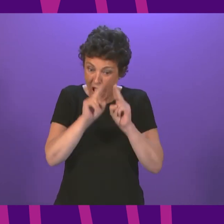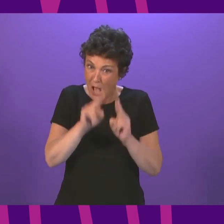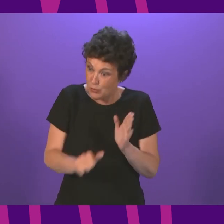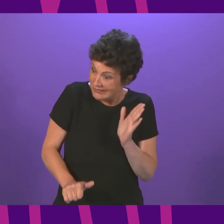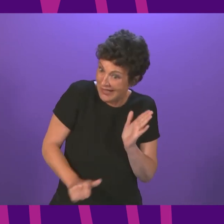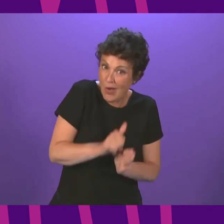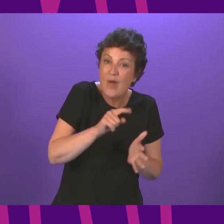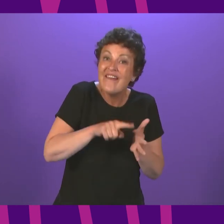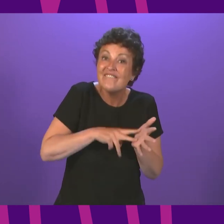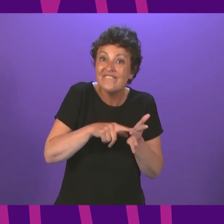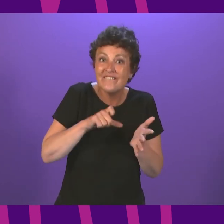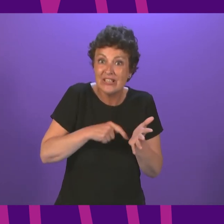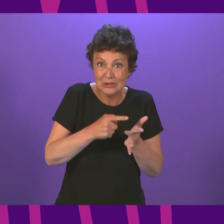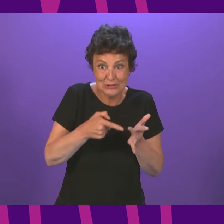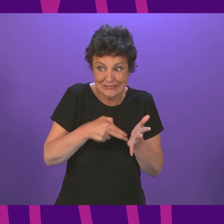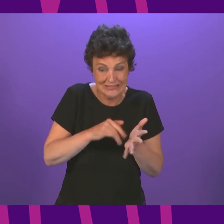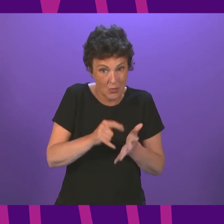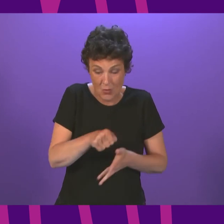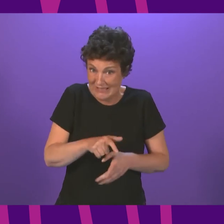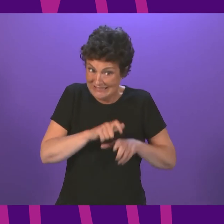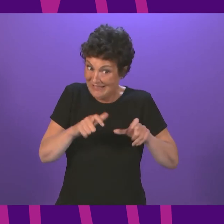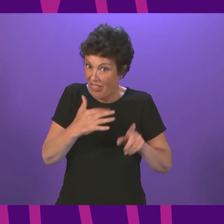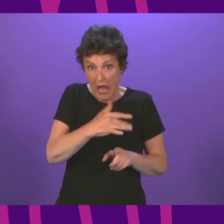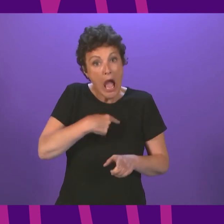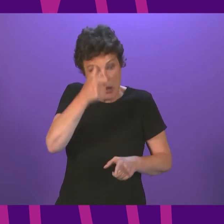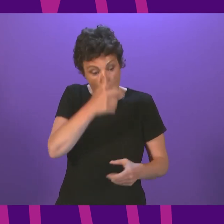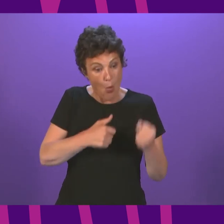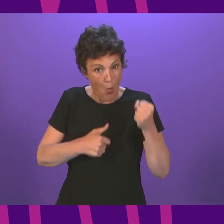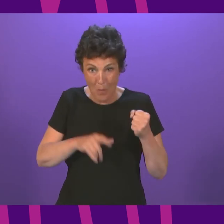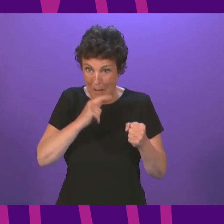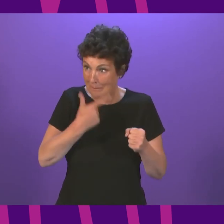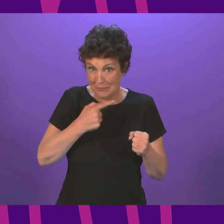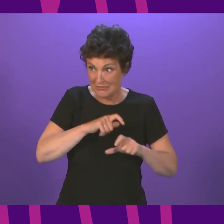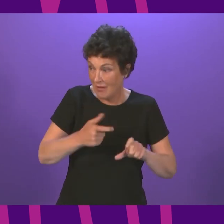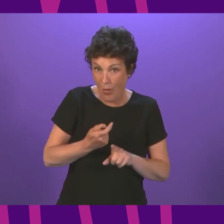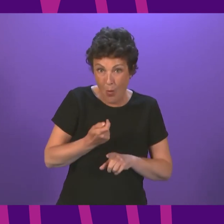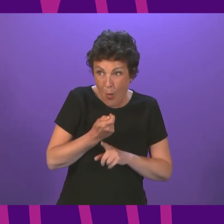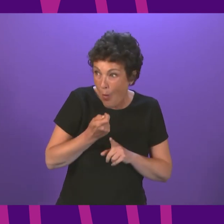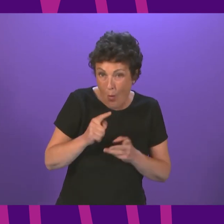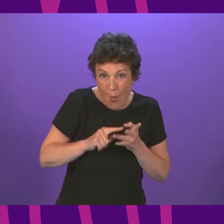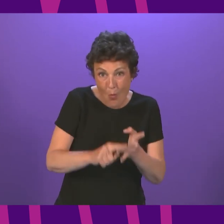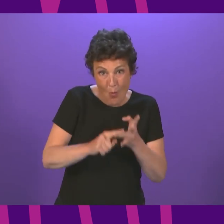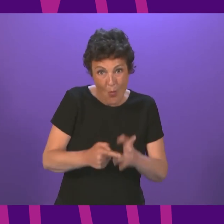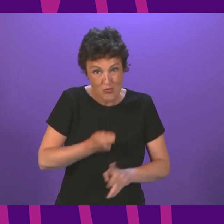1 and 2 to consider, discuss and lodge amendments, which stifled the opportunity for meaningful